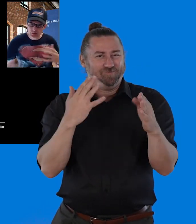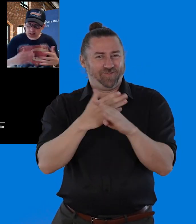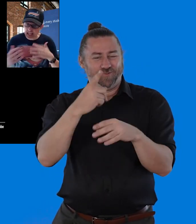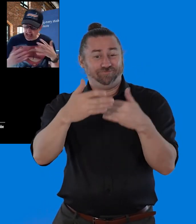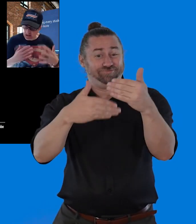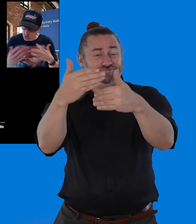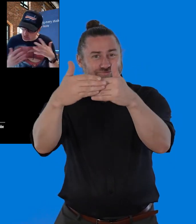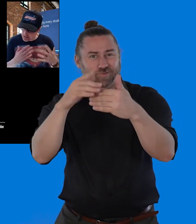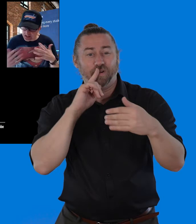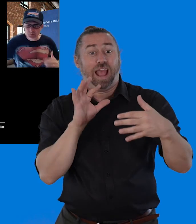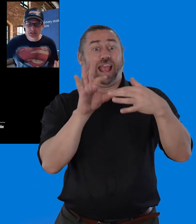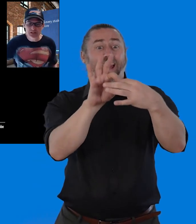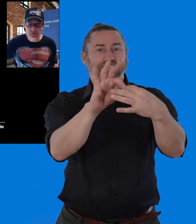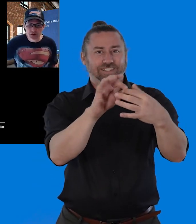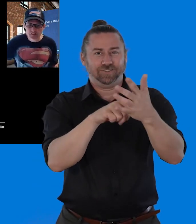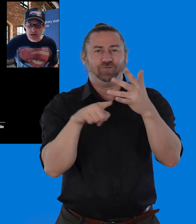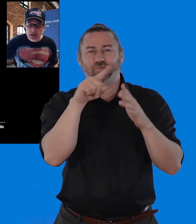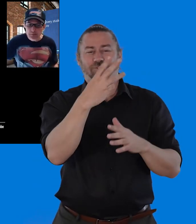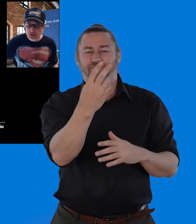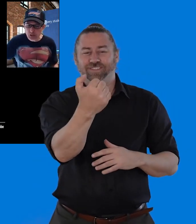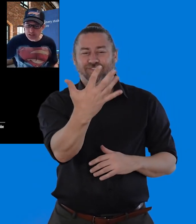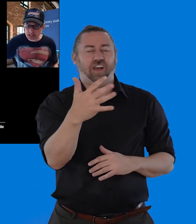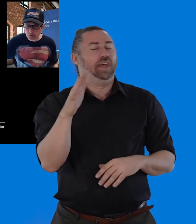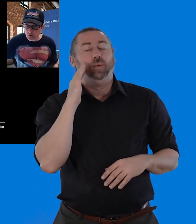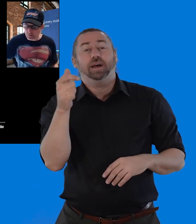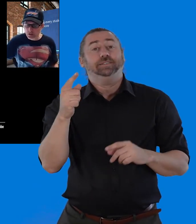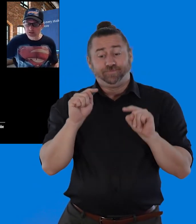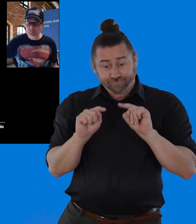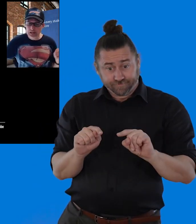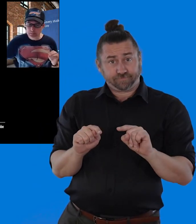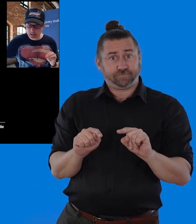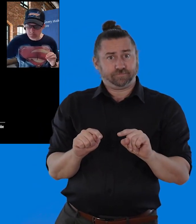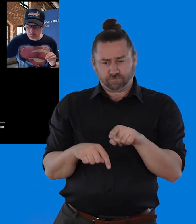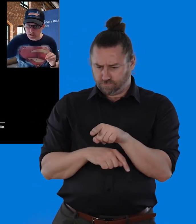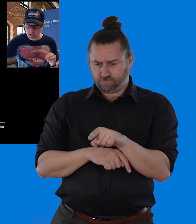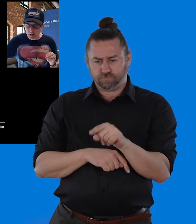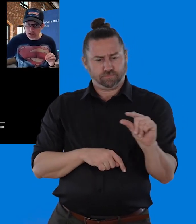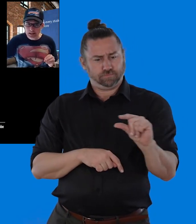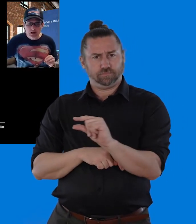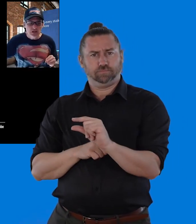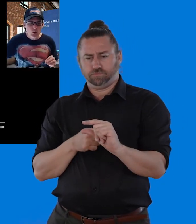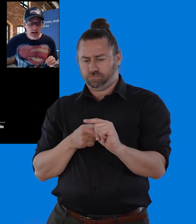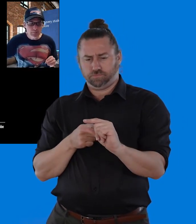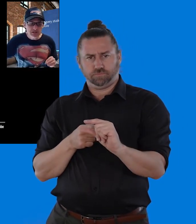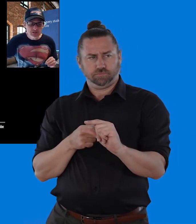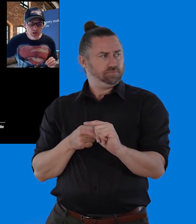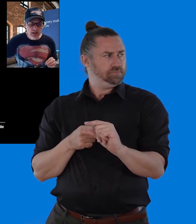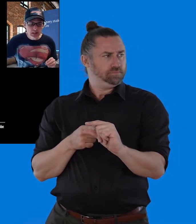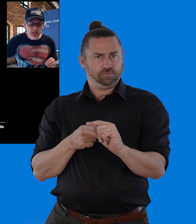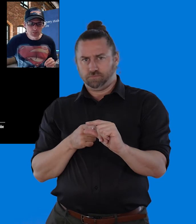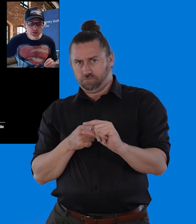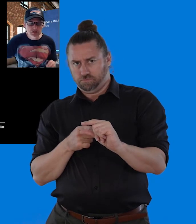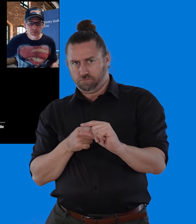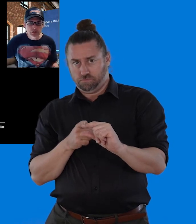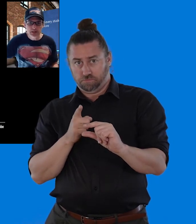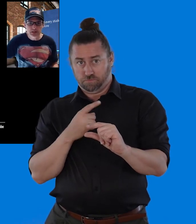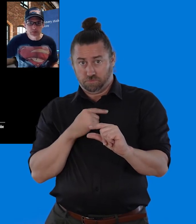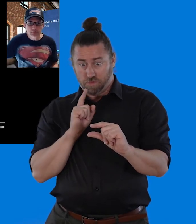so it'll connect with the rest of 365. But you can see we've got the Immersive Reader button. OK. So, what happens is when I click the Immersive Reader button.